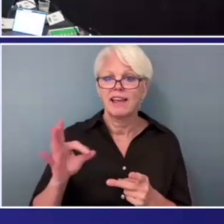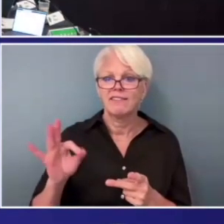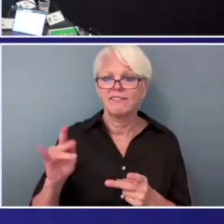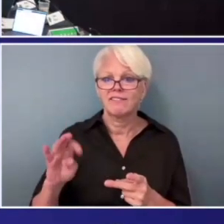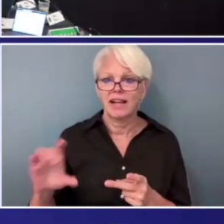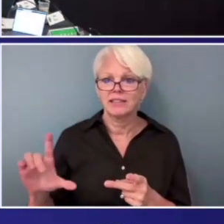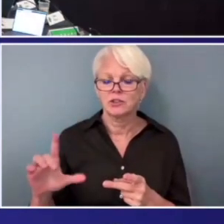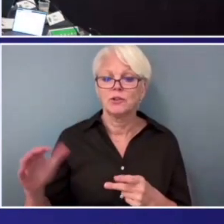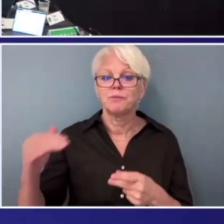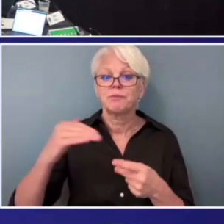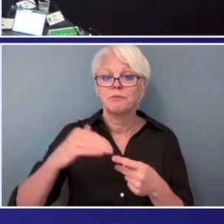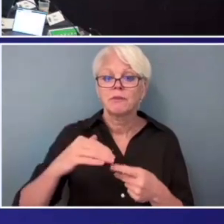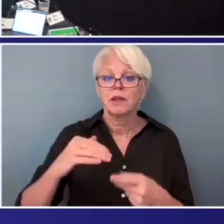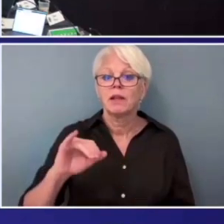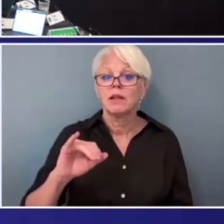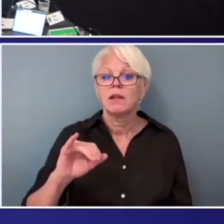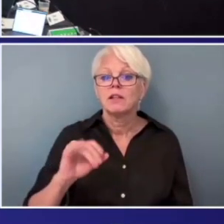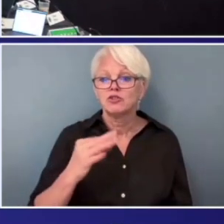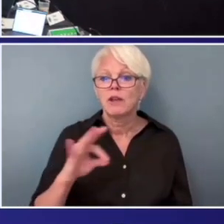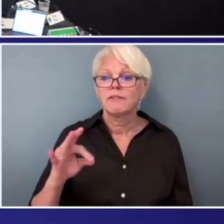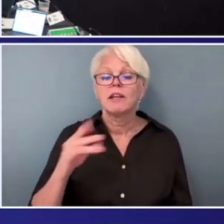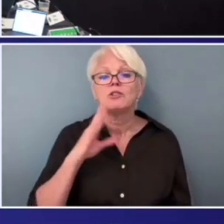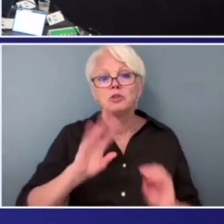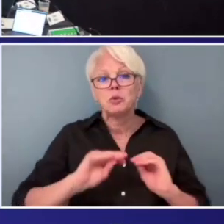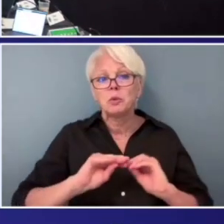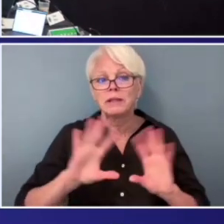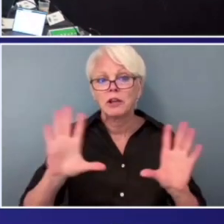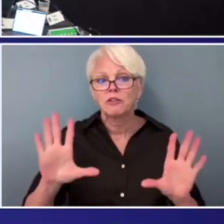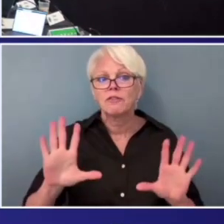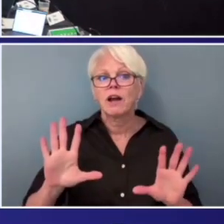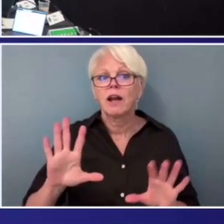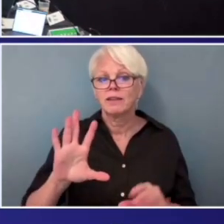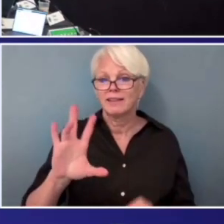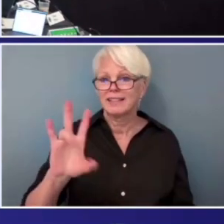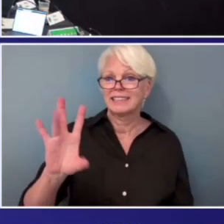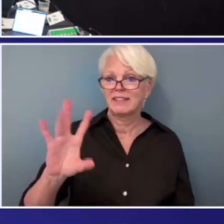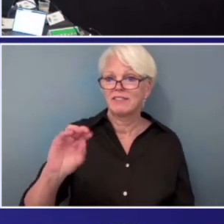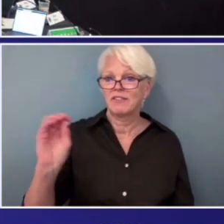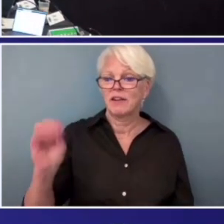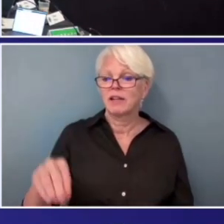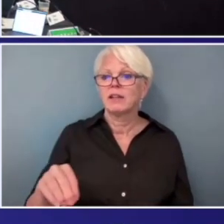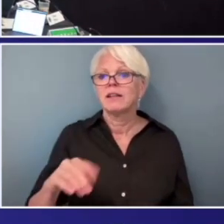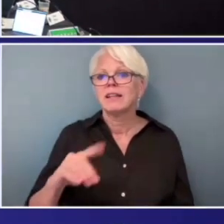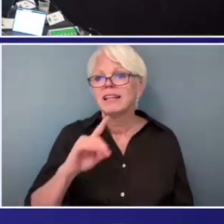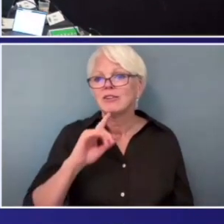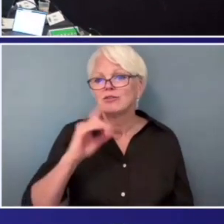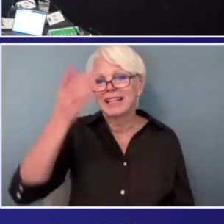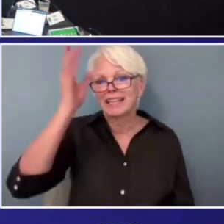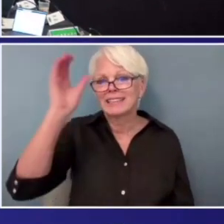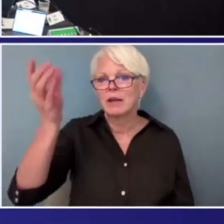Yeah. And just to clarify, on the, on the 75%, it's really conceptually going from majority to